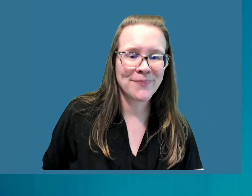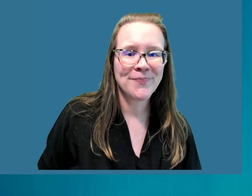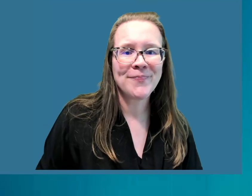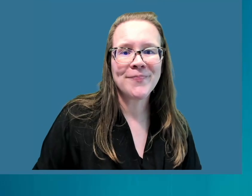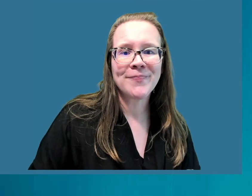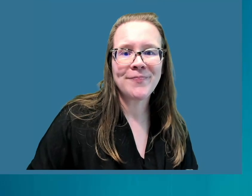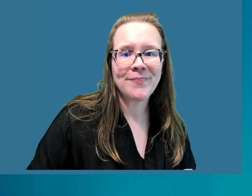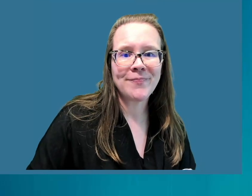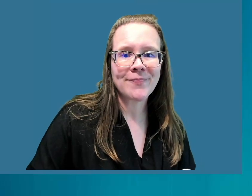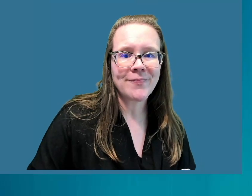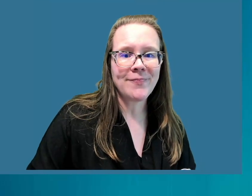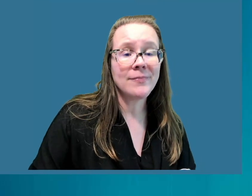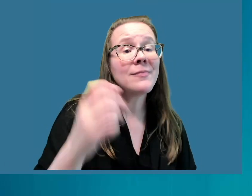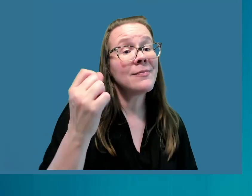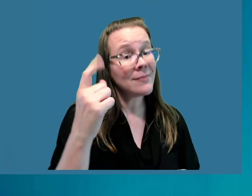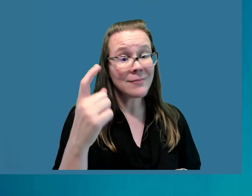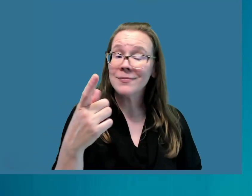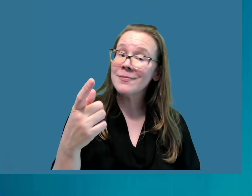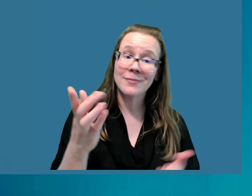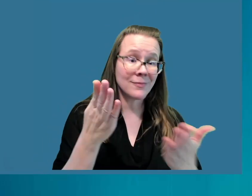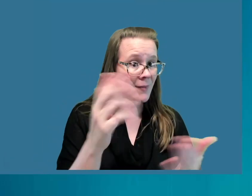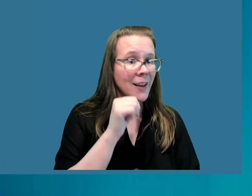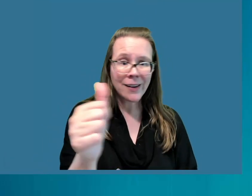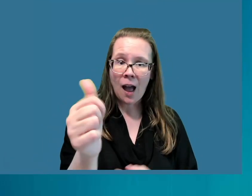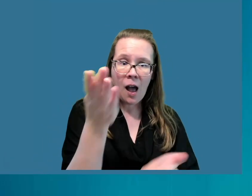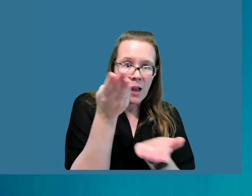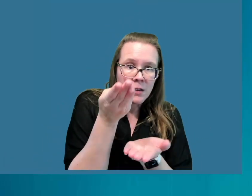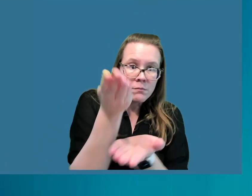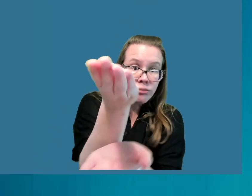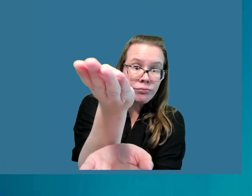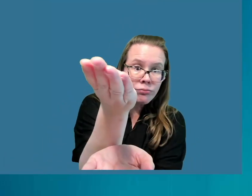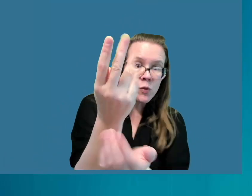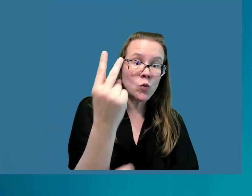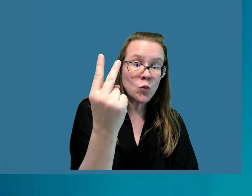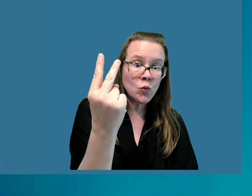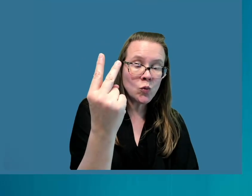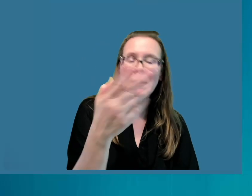And so I alternate between baking pans, but use the same parchment paper.